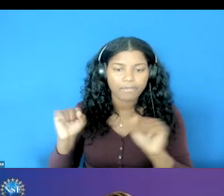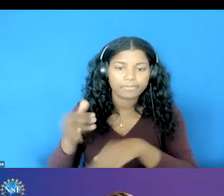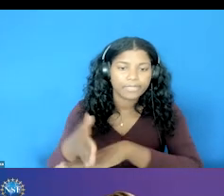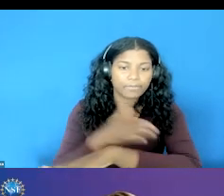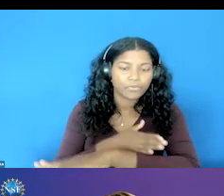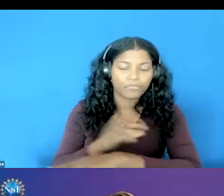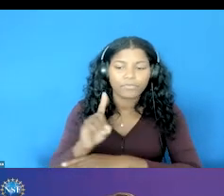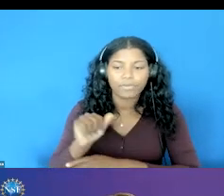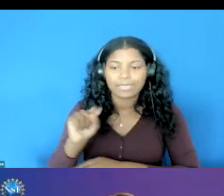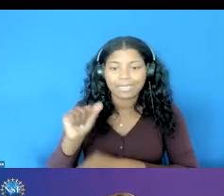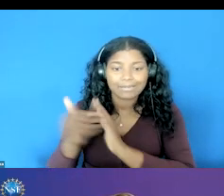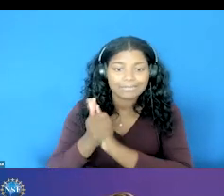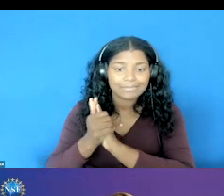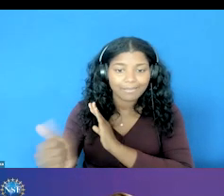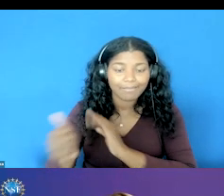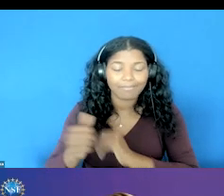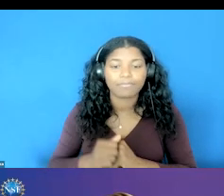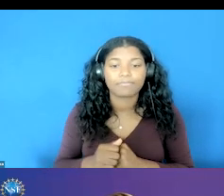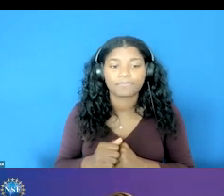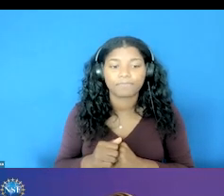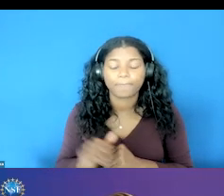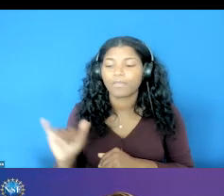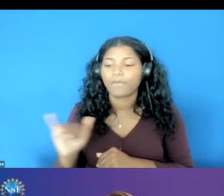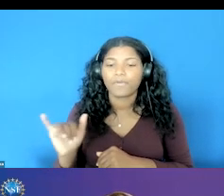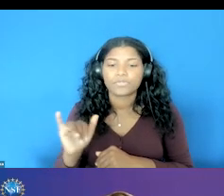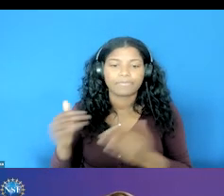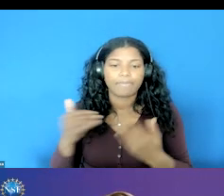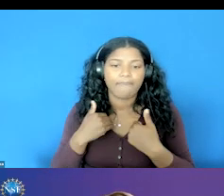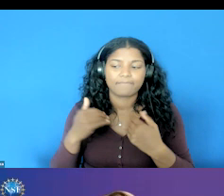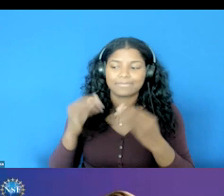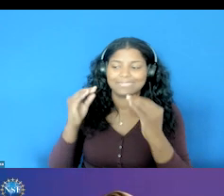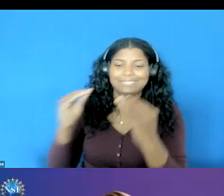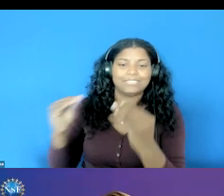They also provide freely accessible teaching modules and data sets that enable faculty